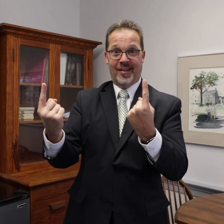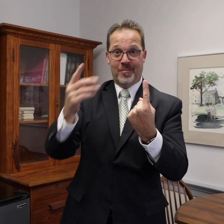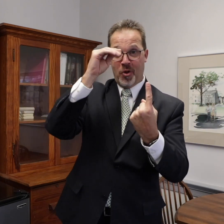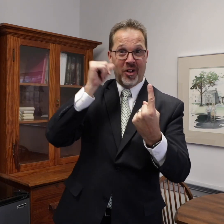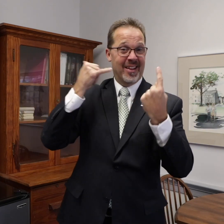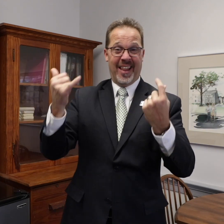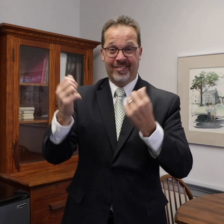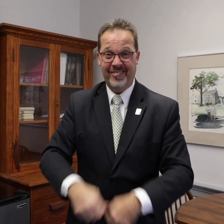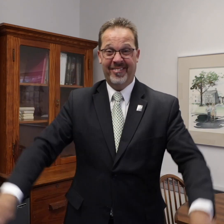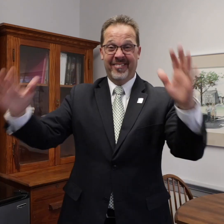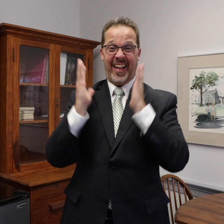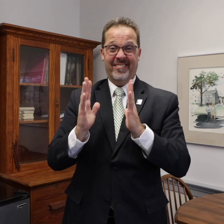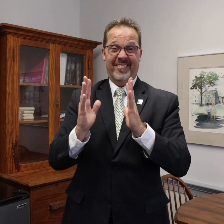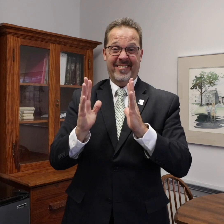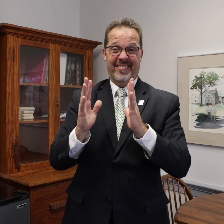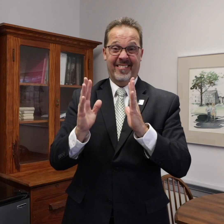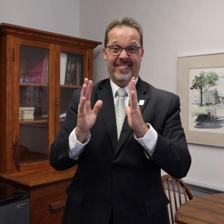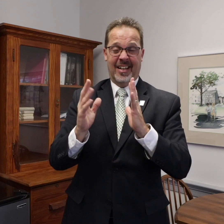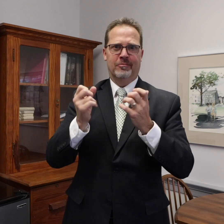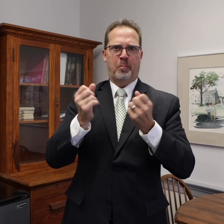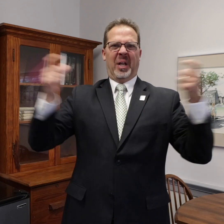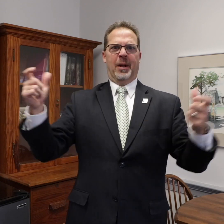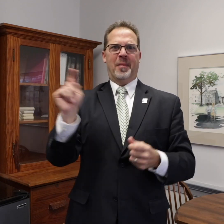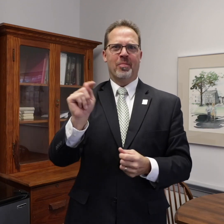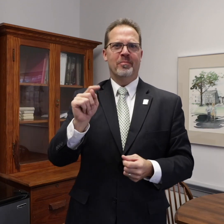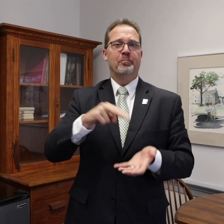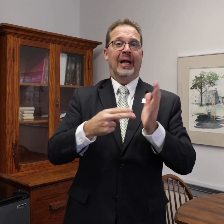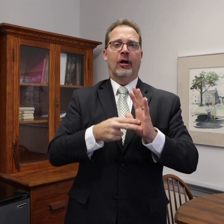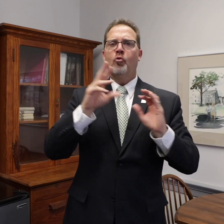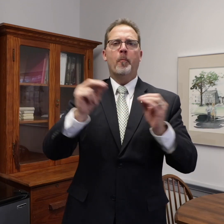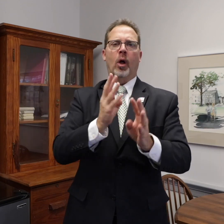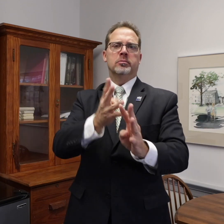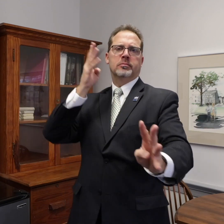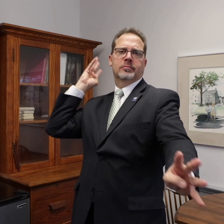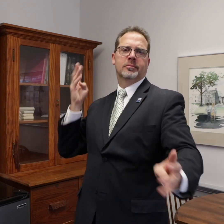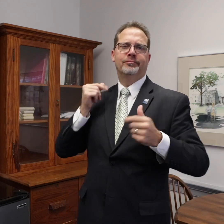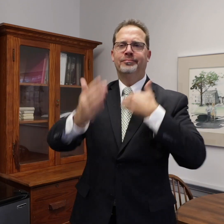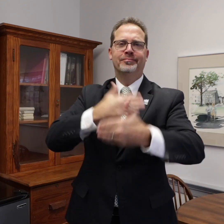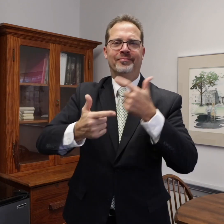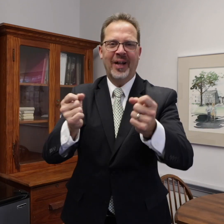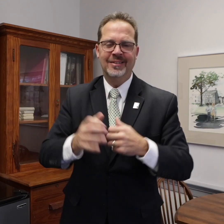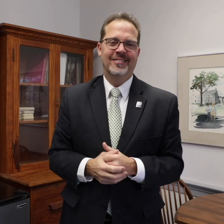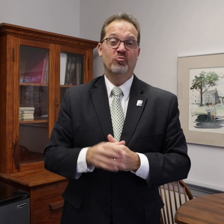stalls per bathroom. This should address the long lines of the past. Again, I